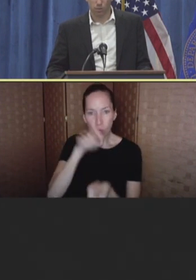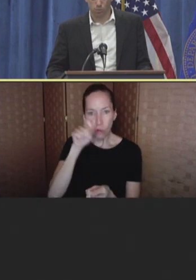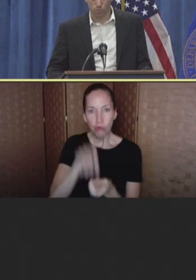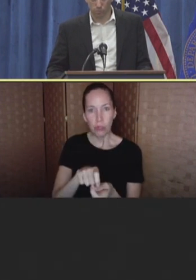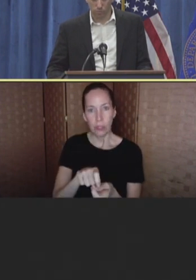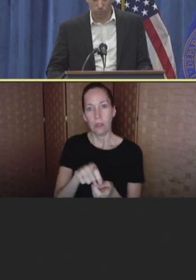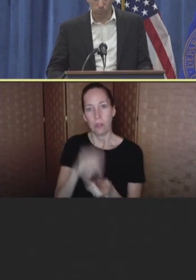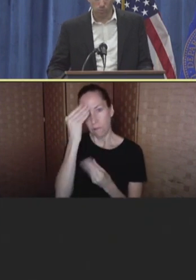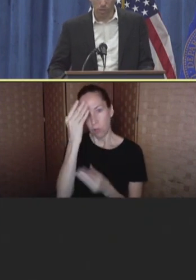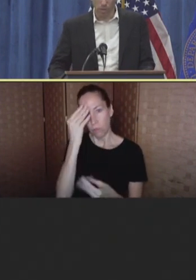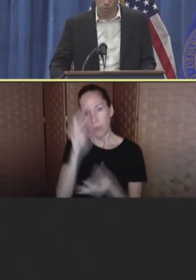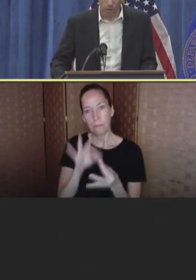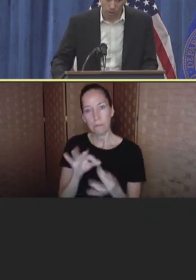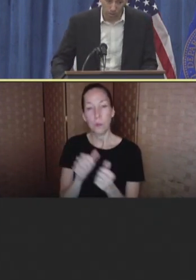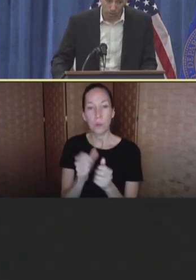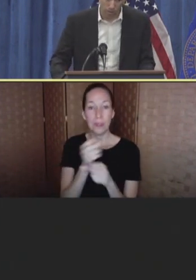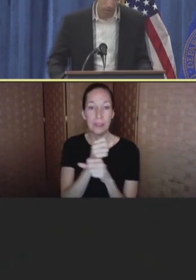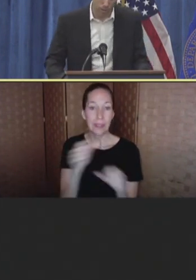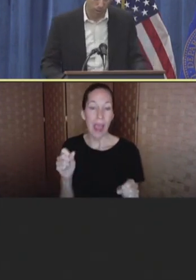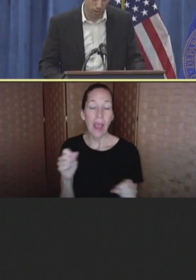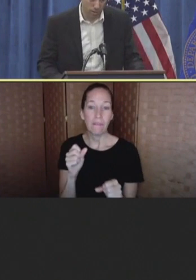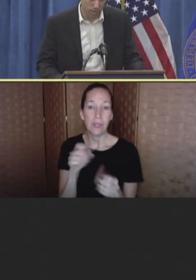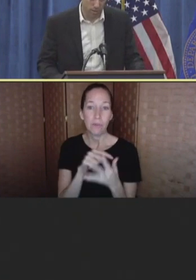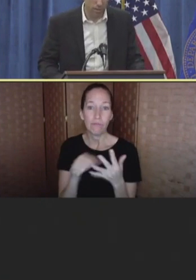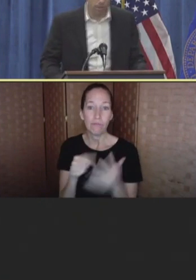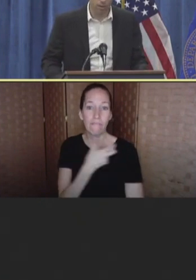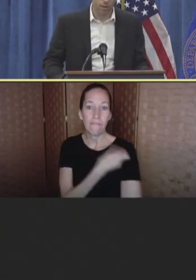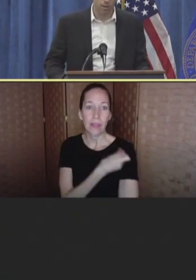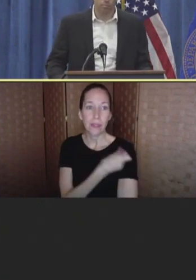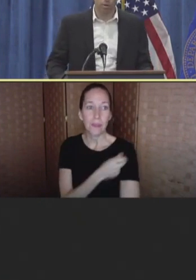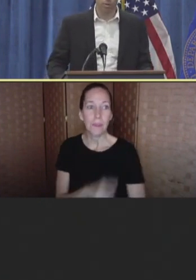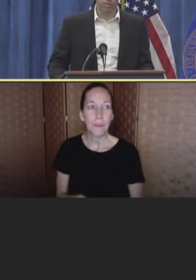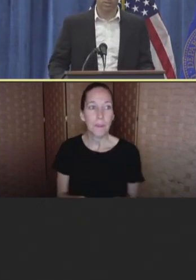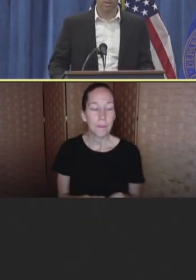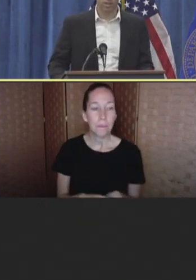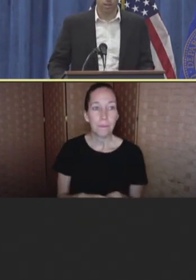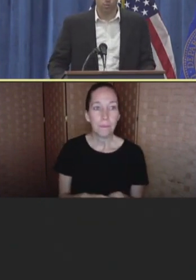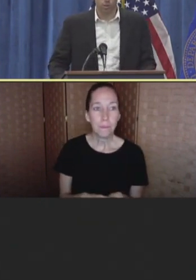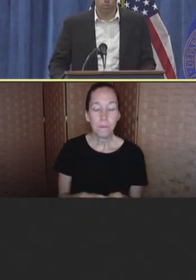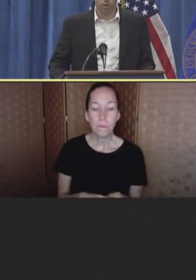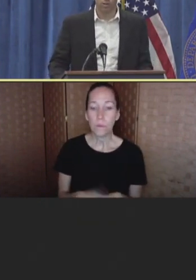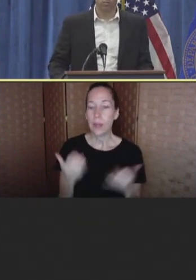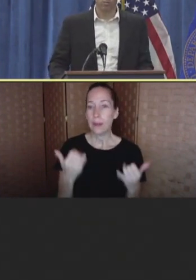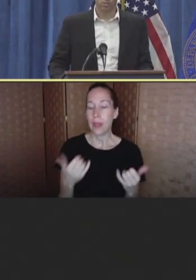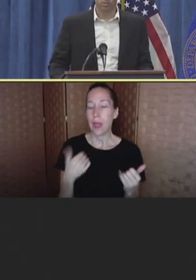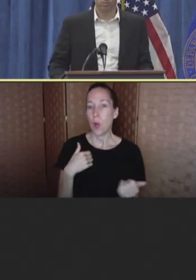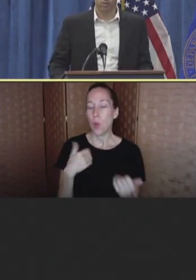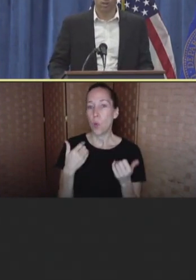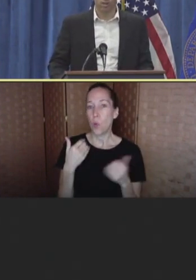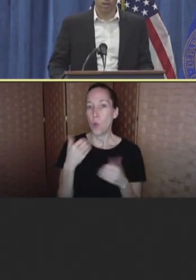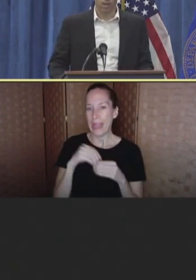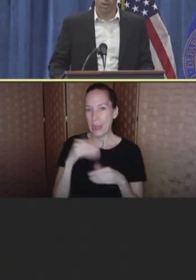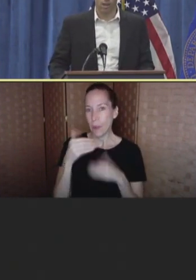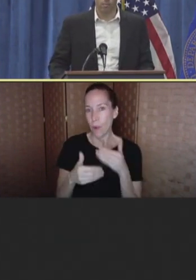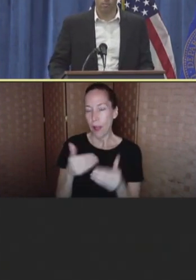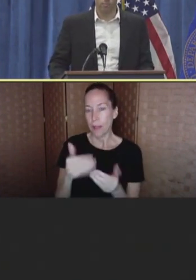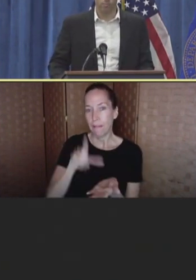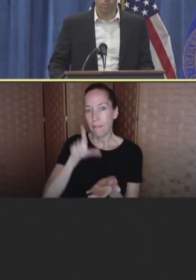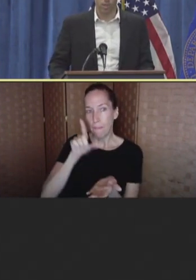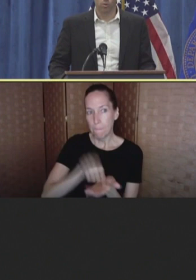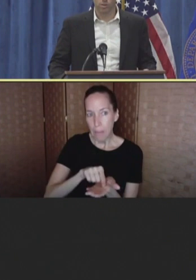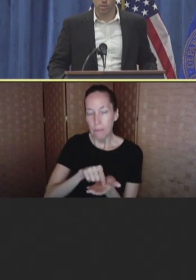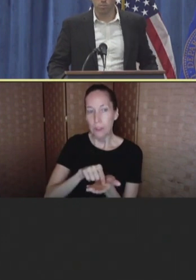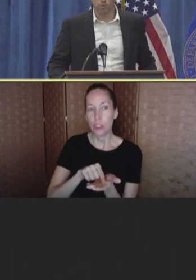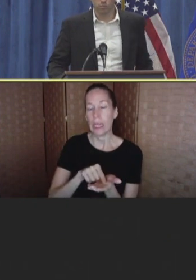So we are -- did publish in the study that we are trying to measure and -- those symptoms,